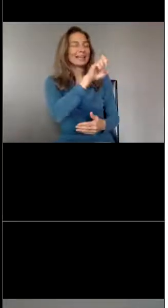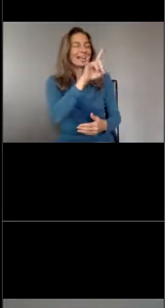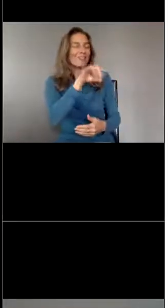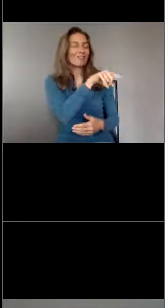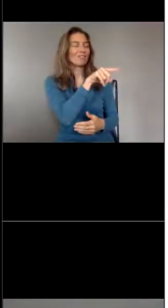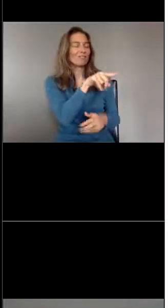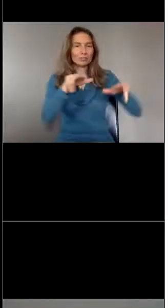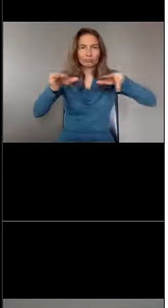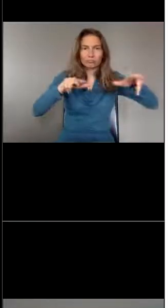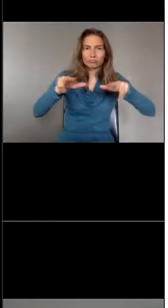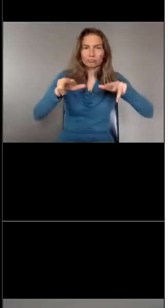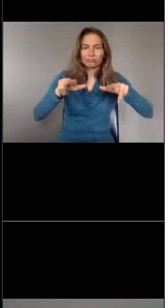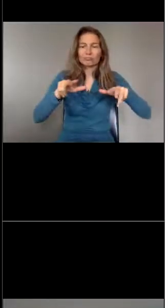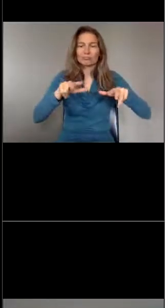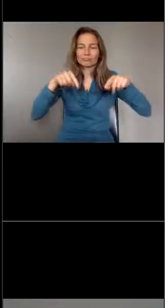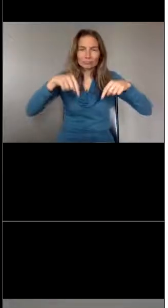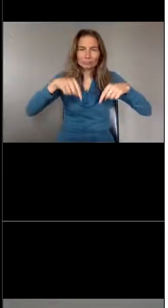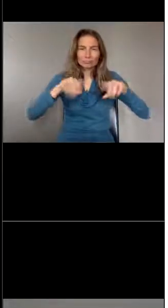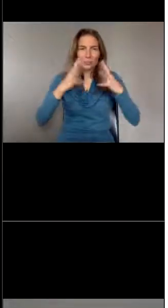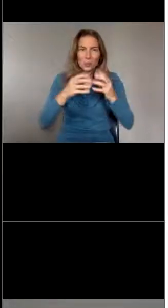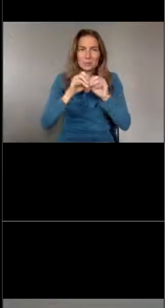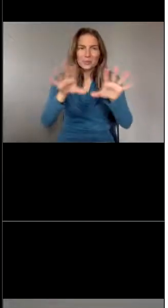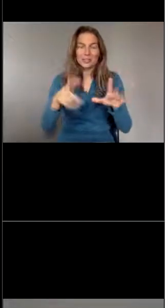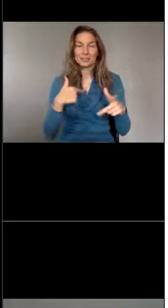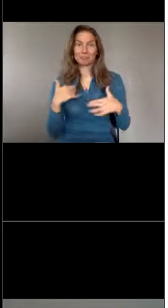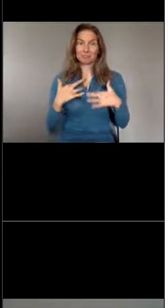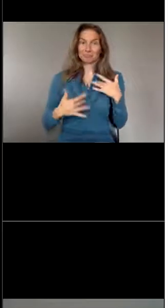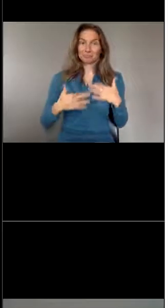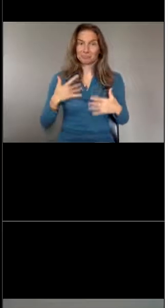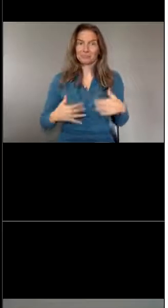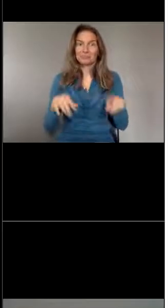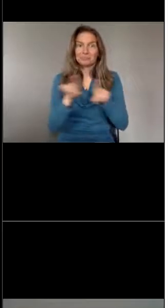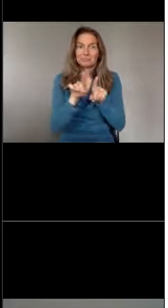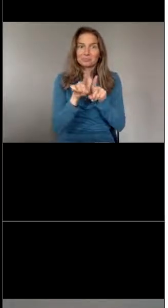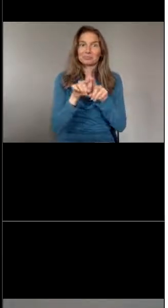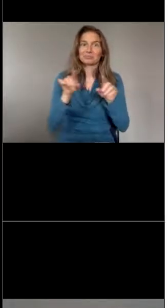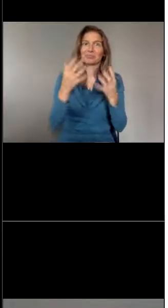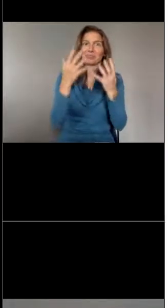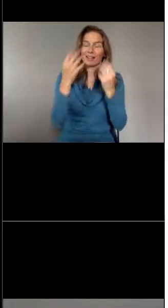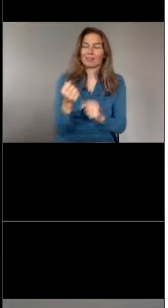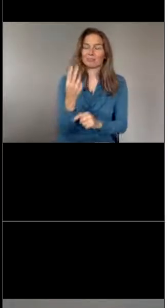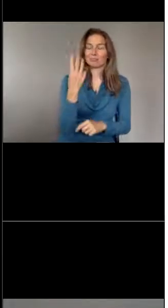I'm very excited today to be joined by three excellent speakers,